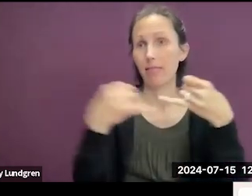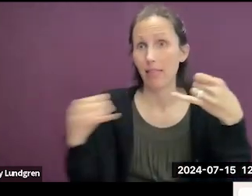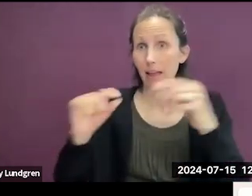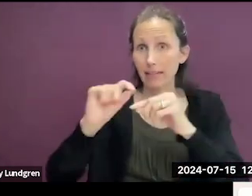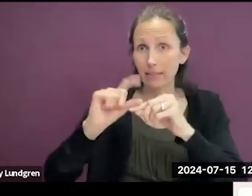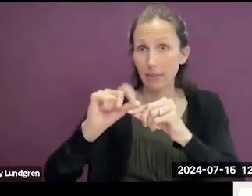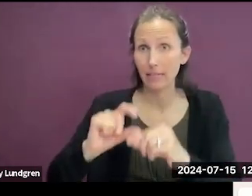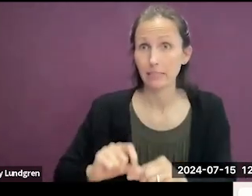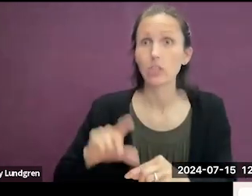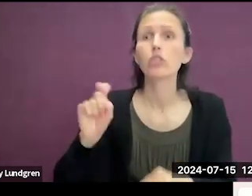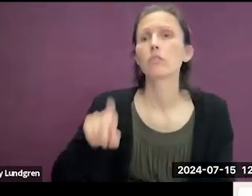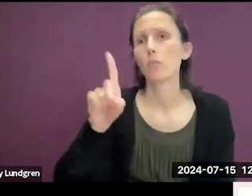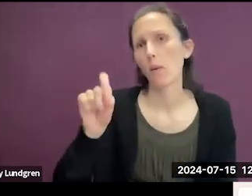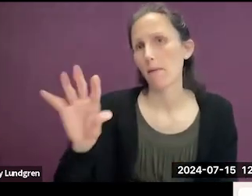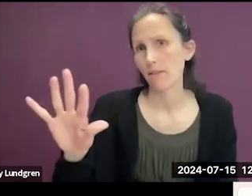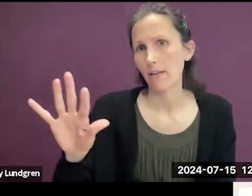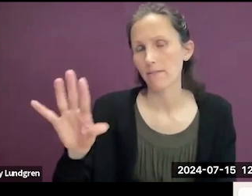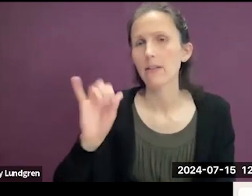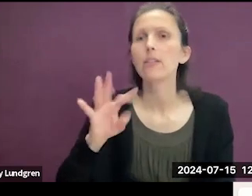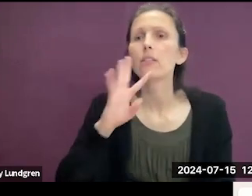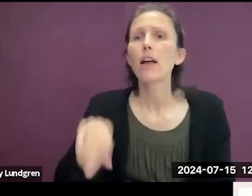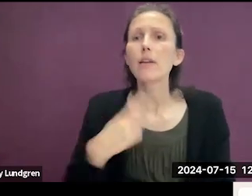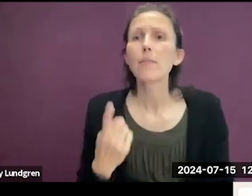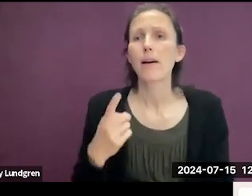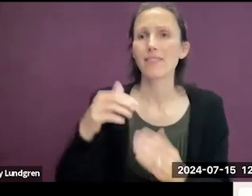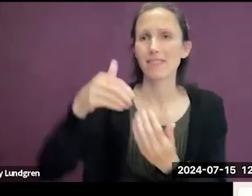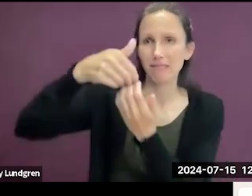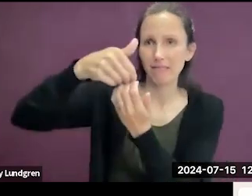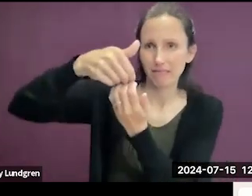This is referring to space that's in between each of the different lines of text.